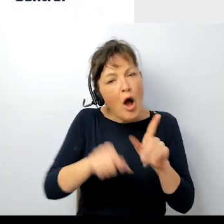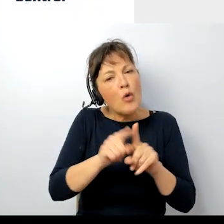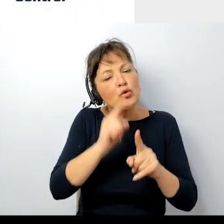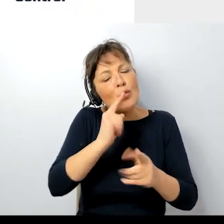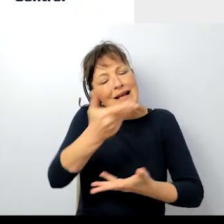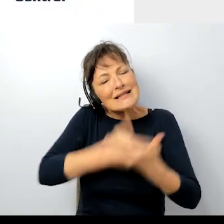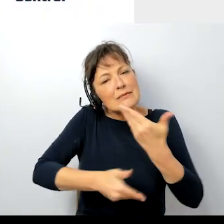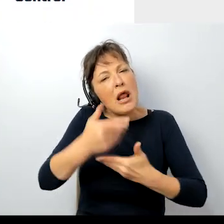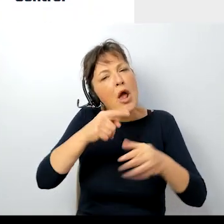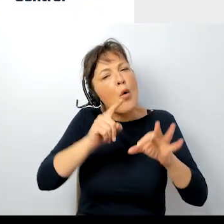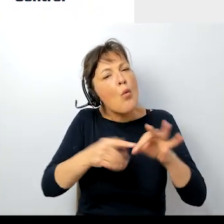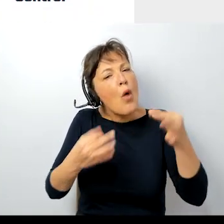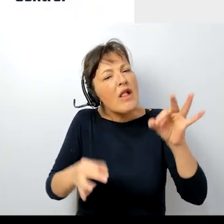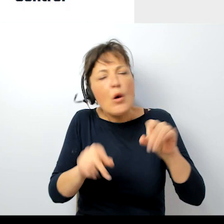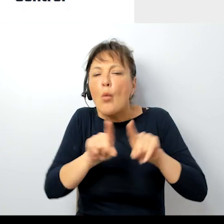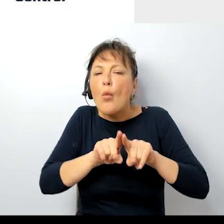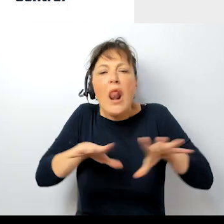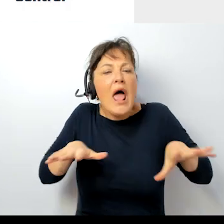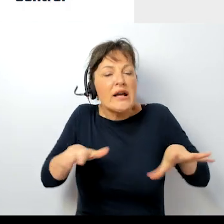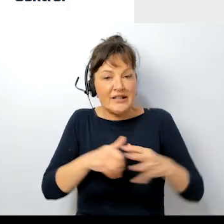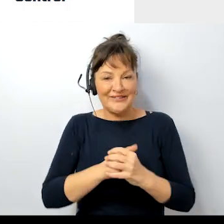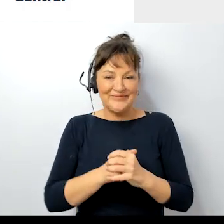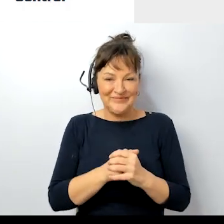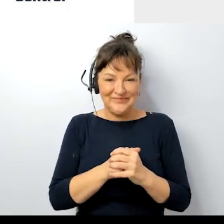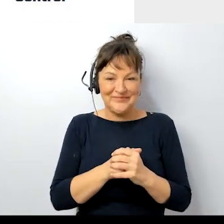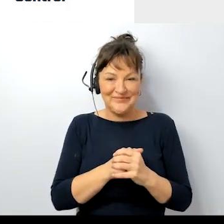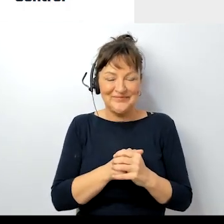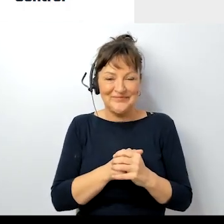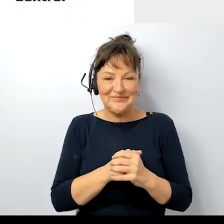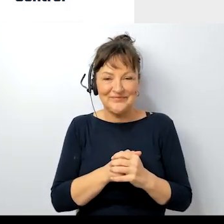on each Graduate Apprenticeship subject area and what the qualification consists of.